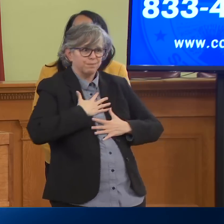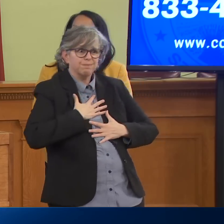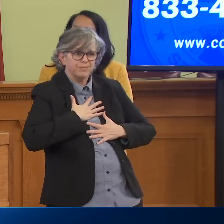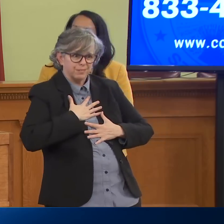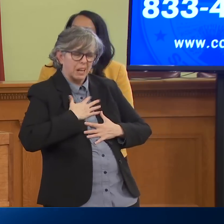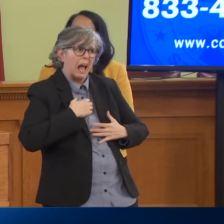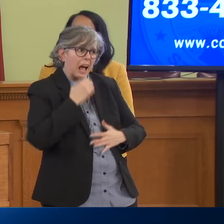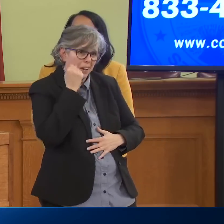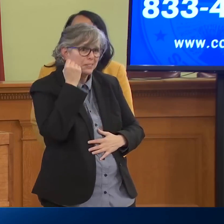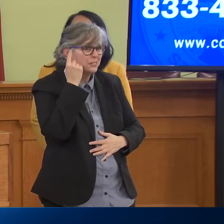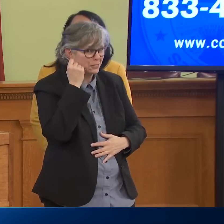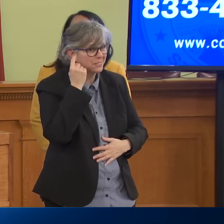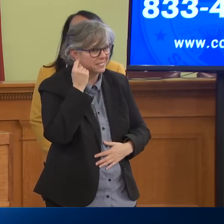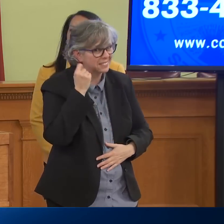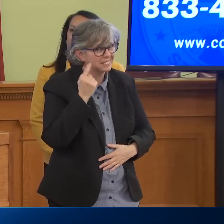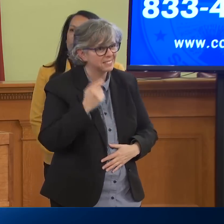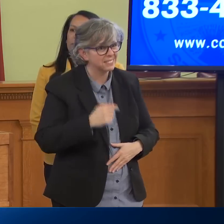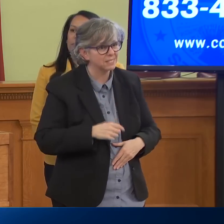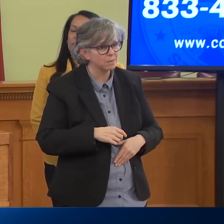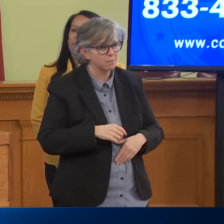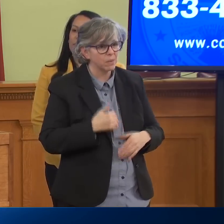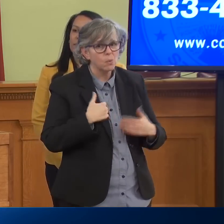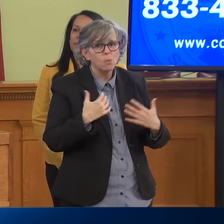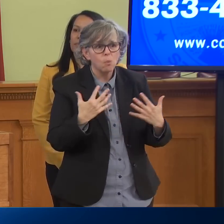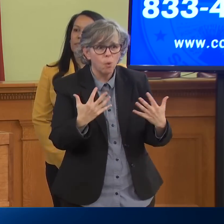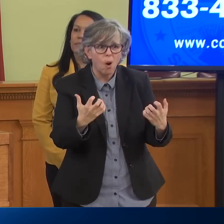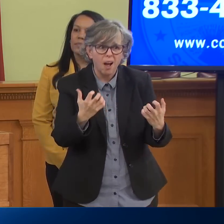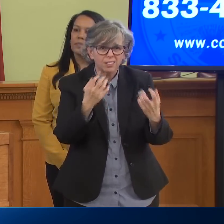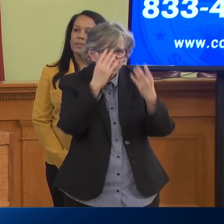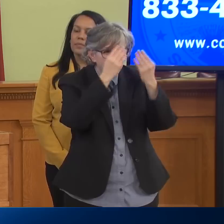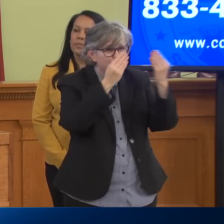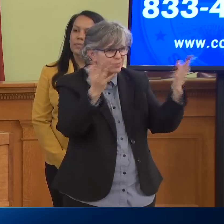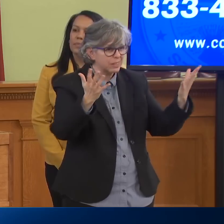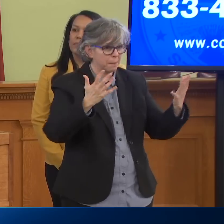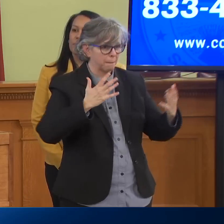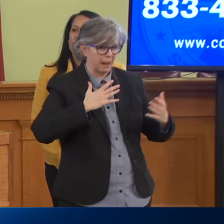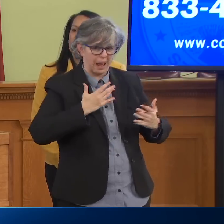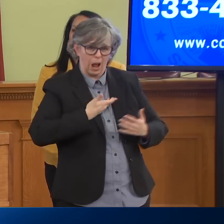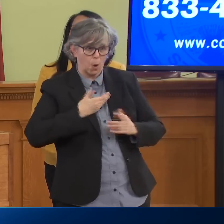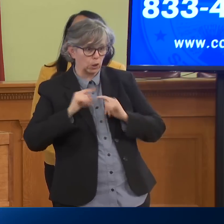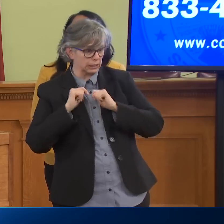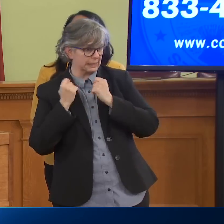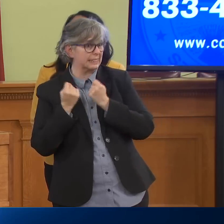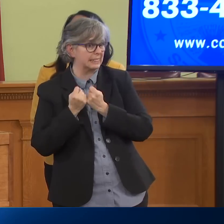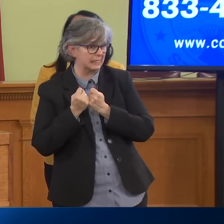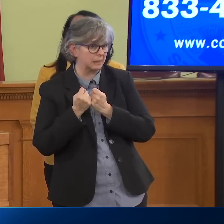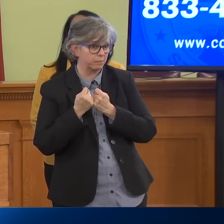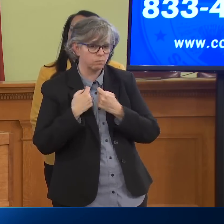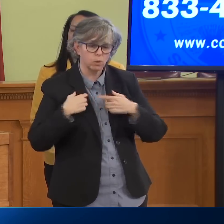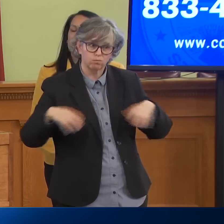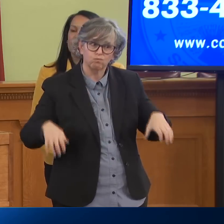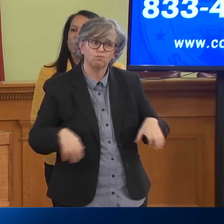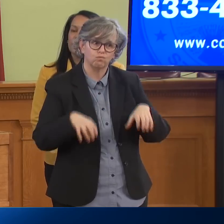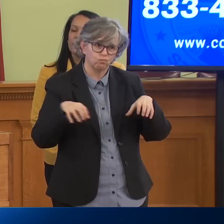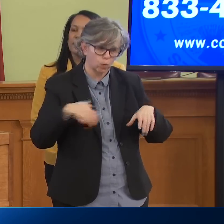LIVING THAT IS TEMPORARY, BUT IS REALLY IMPACTING US IN VERY PERSONAL WAYS.